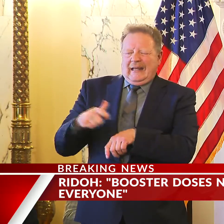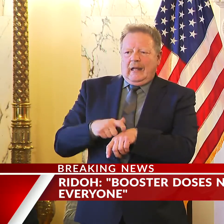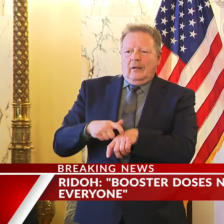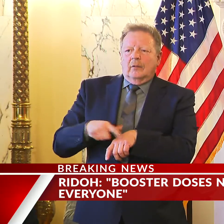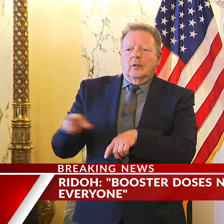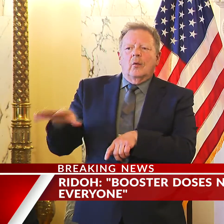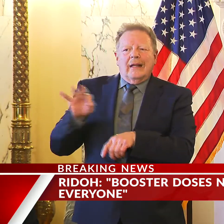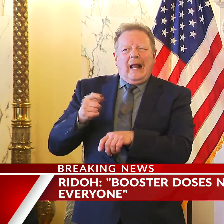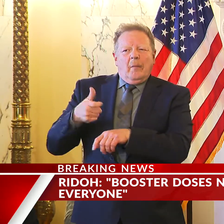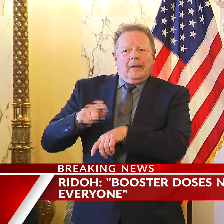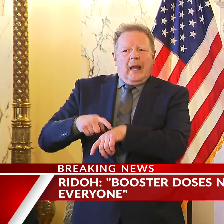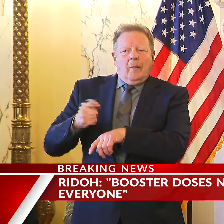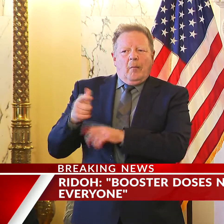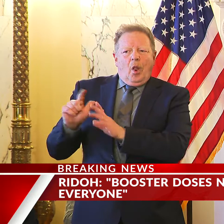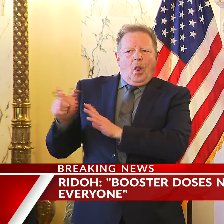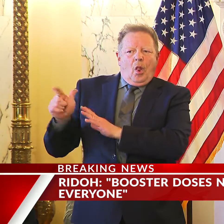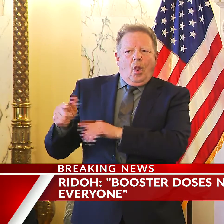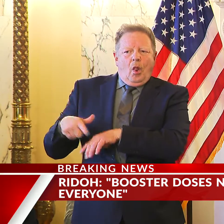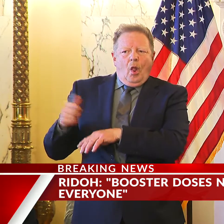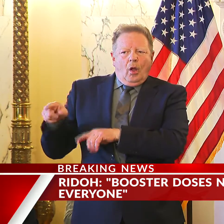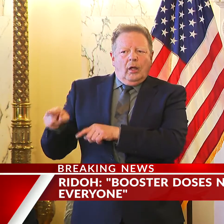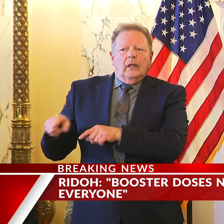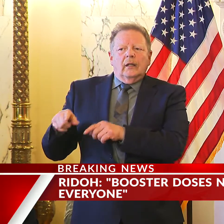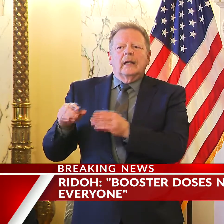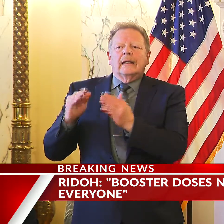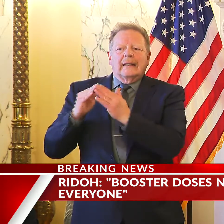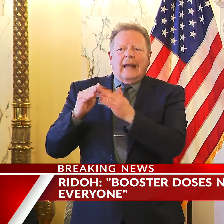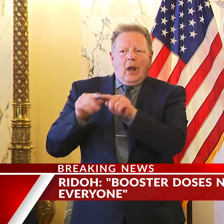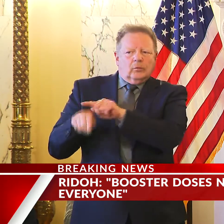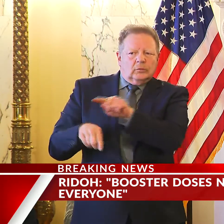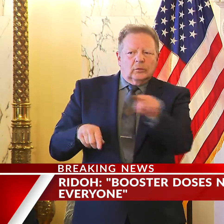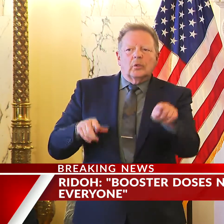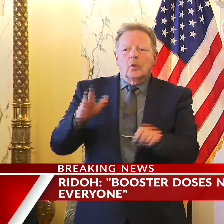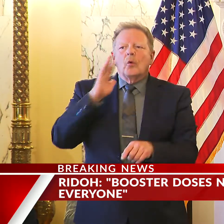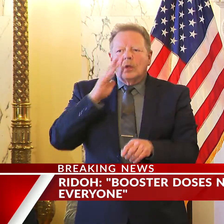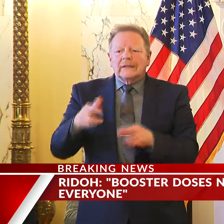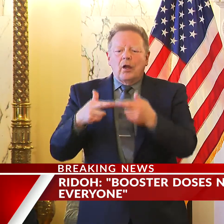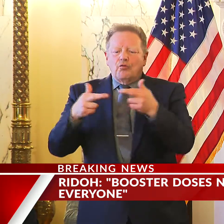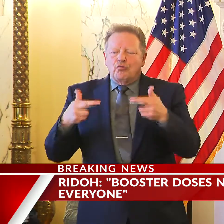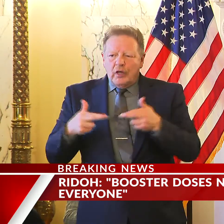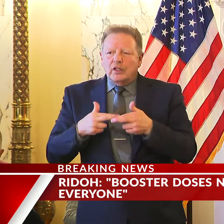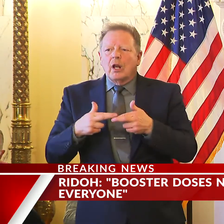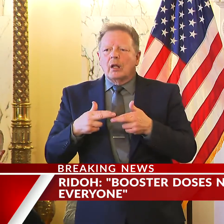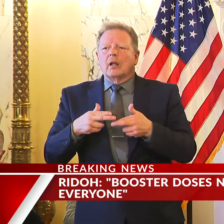WE'RE GOING TO WE'RE GOING TO RATCHET THAT UP. BACK UP, THOUGH, THAT $100,000 AND 1000 SHOTS IN ANY GIVEN WEEK AND WILL TAKE US A LITTLE WHILE